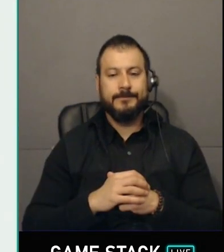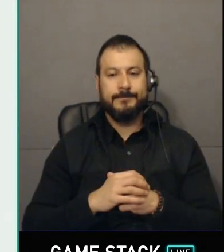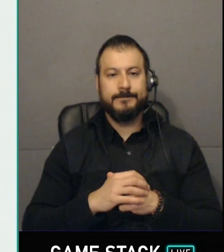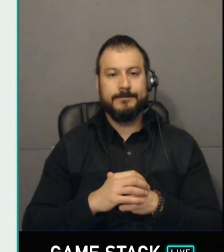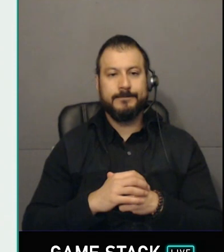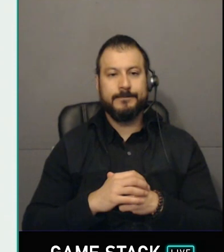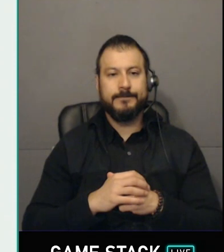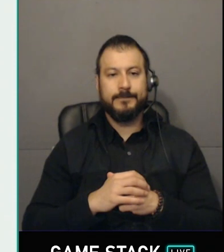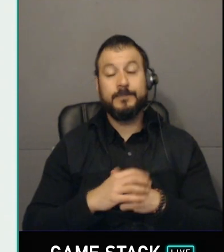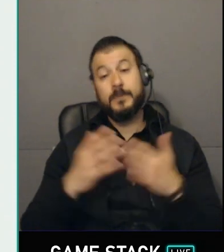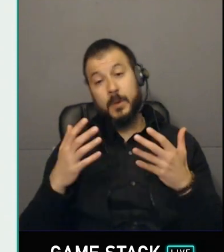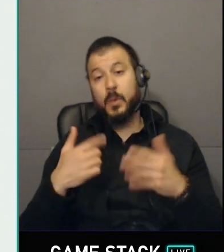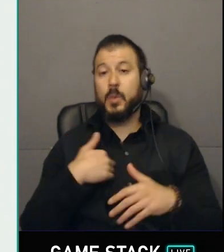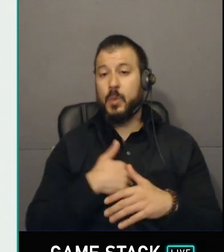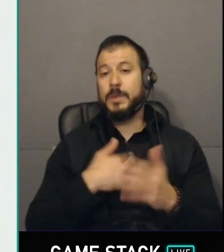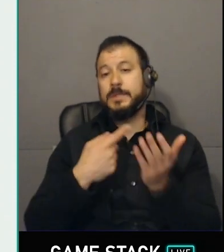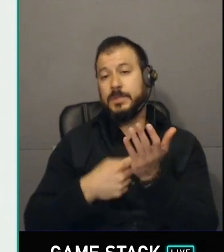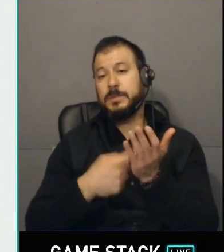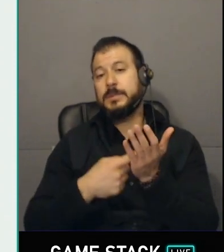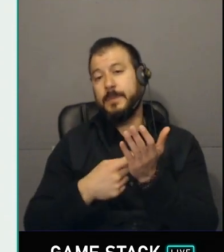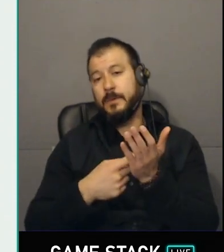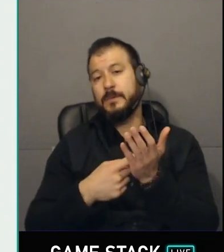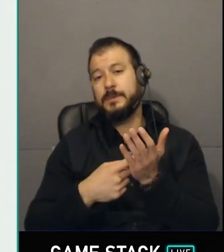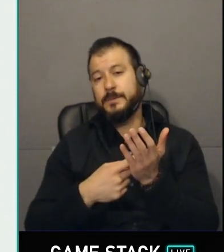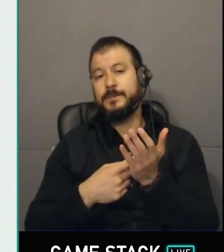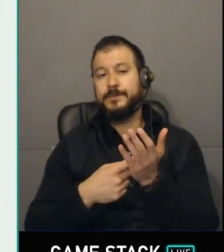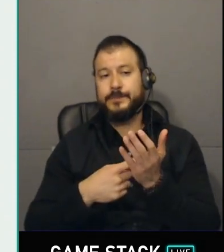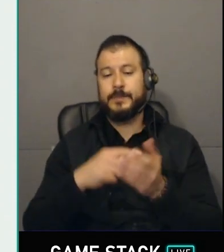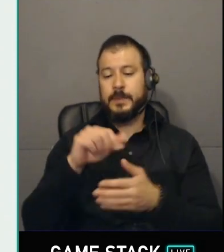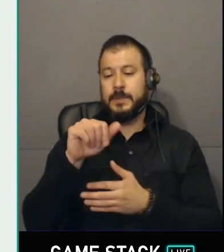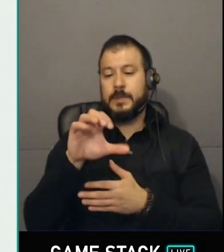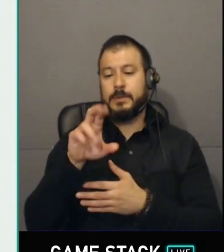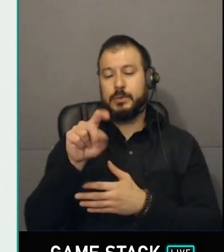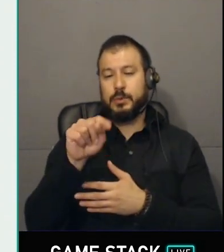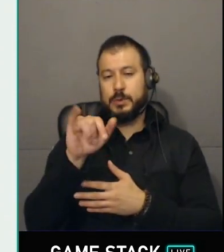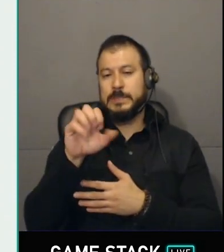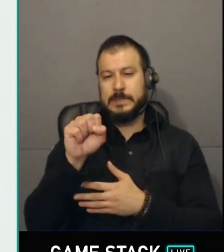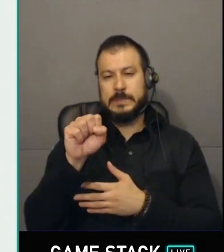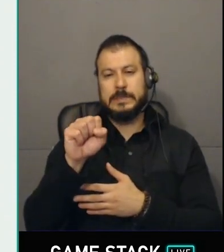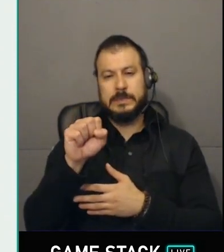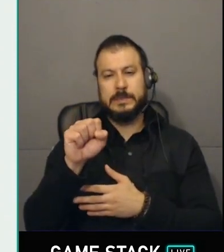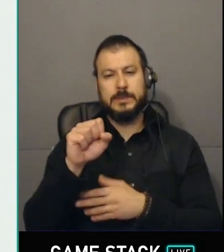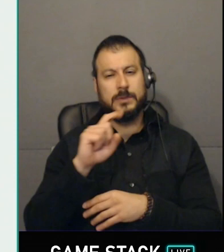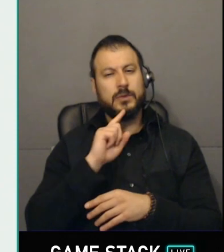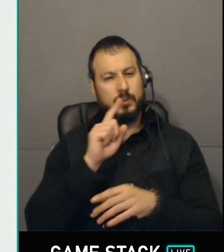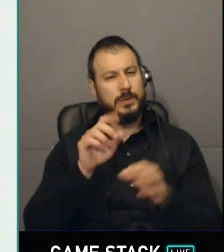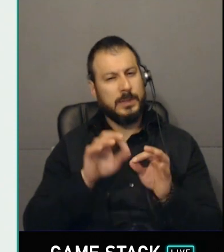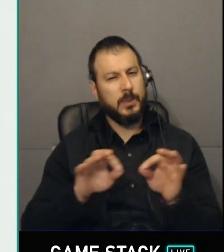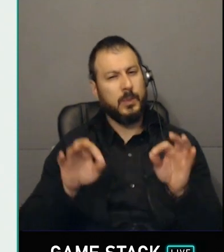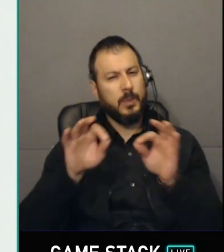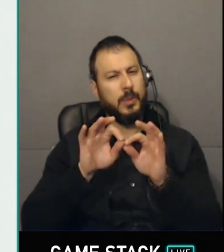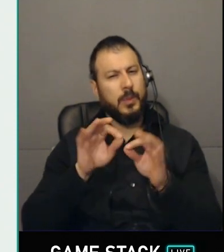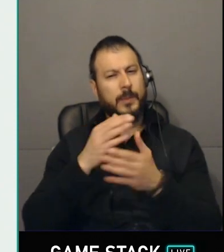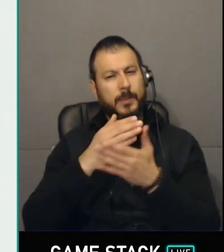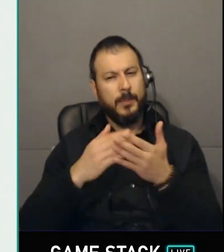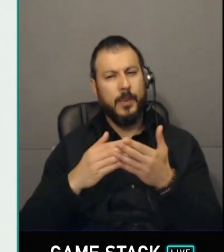So, we've talked about acoustics, which is a really important part of helping to paint